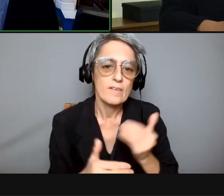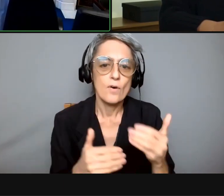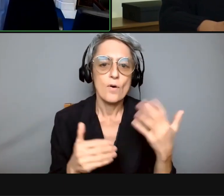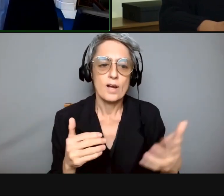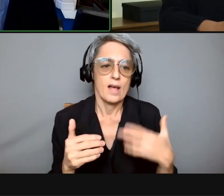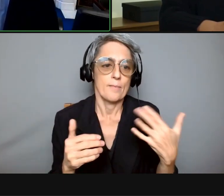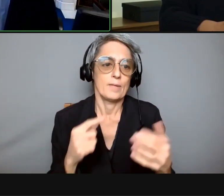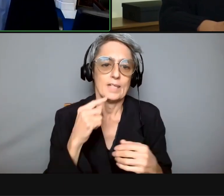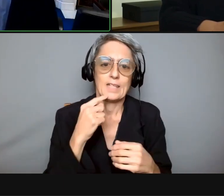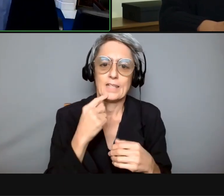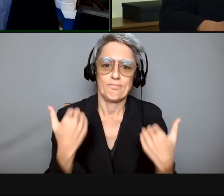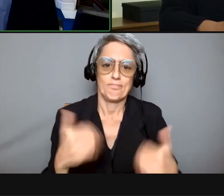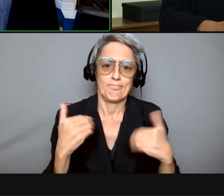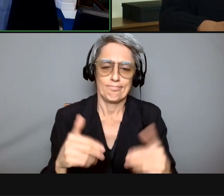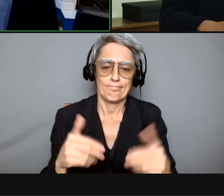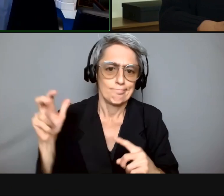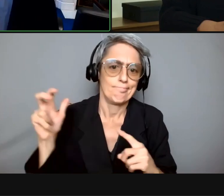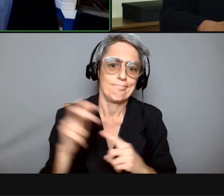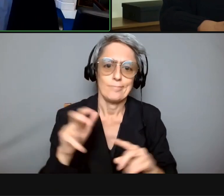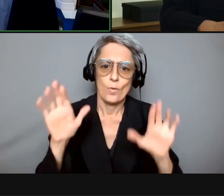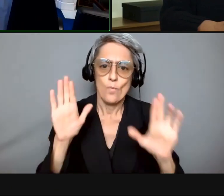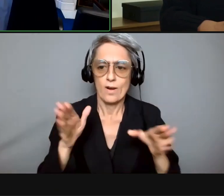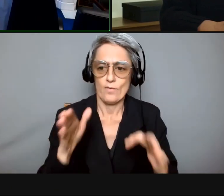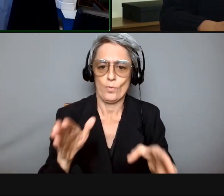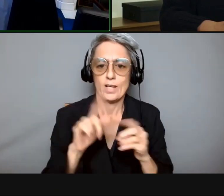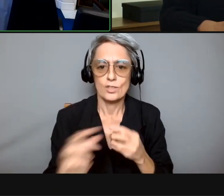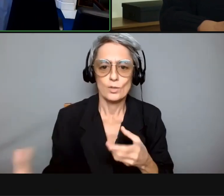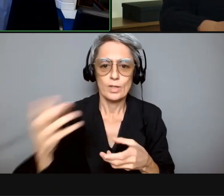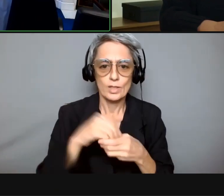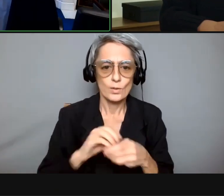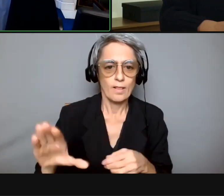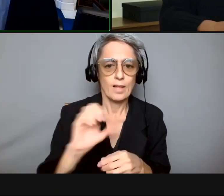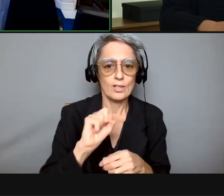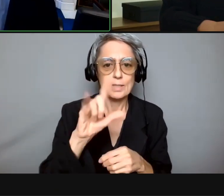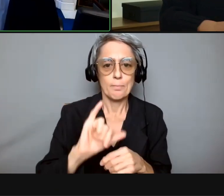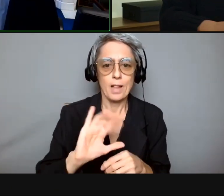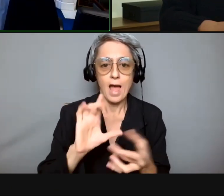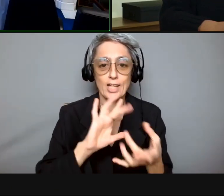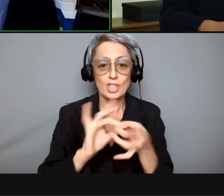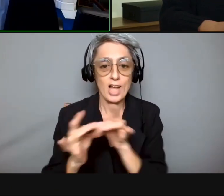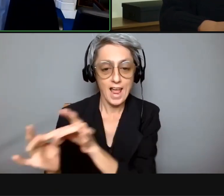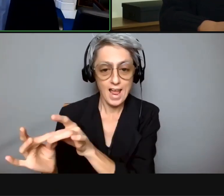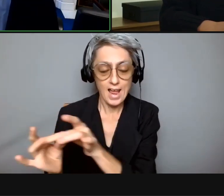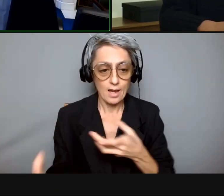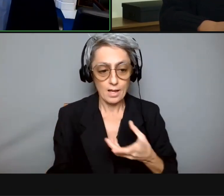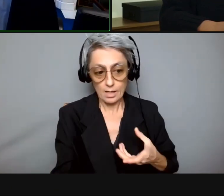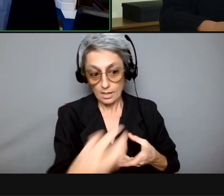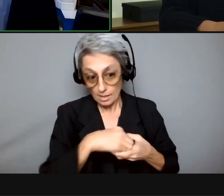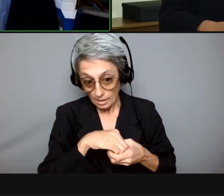beating ways on engaging their supply chain to squeeze out emissions,